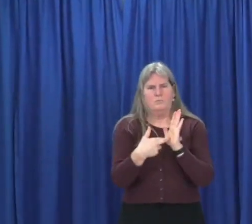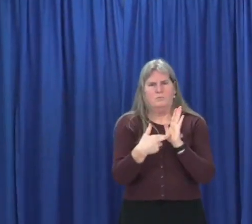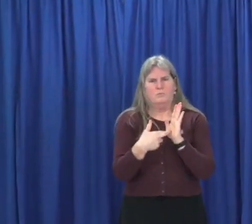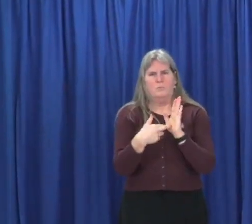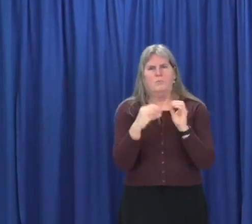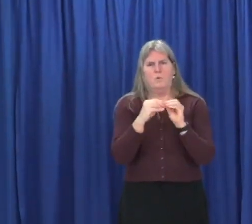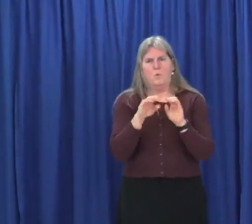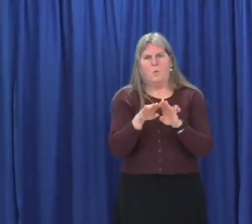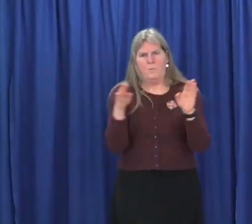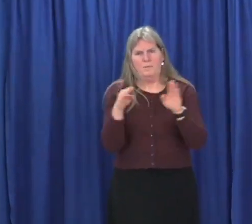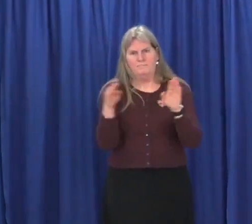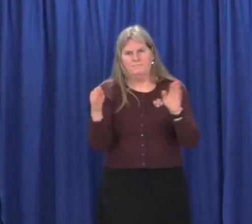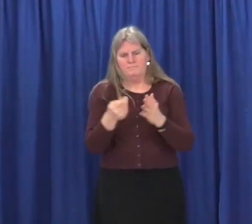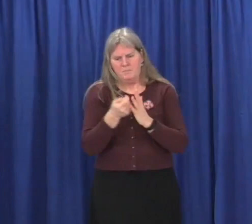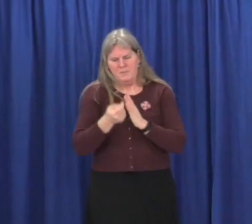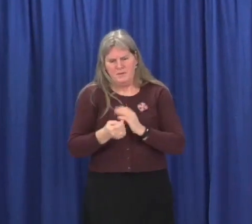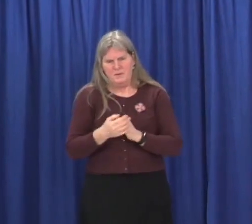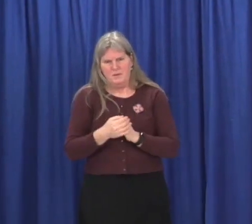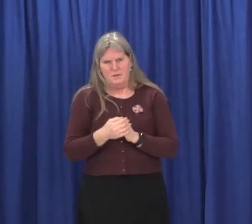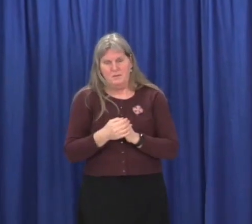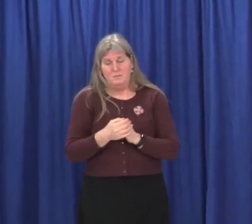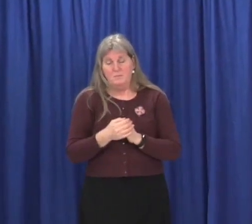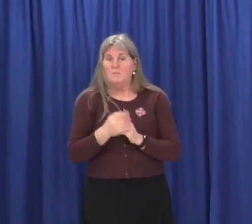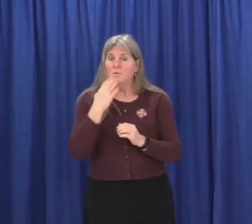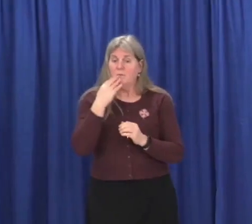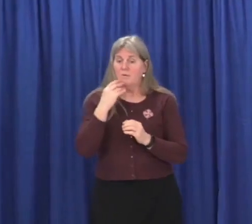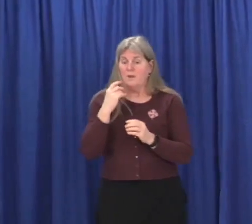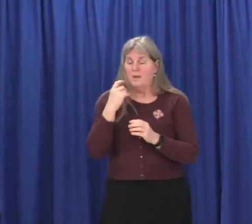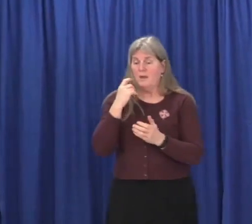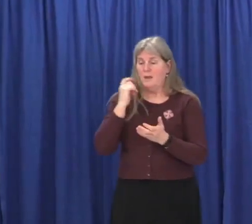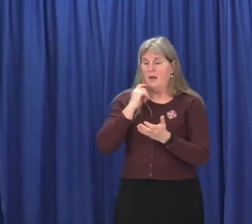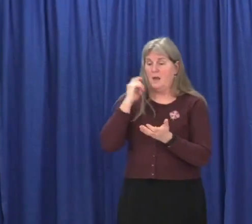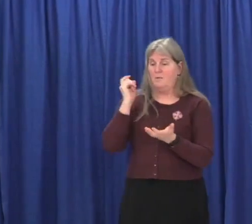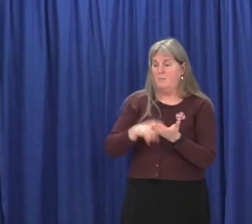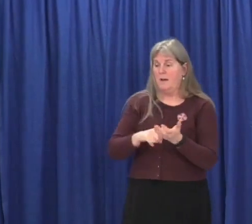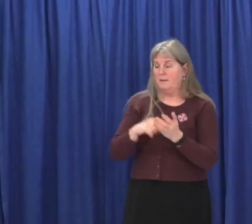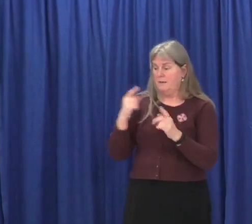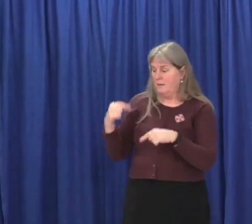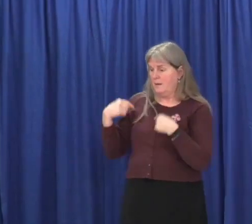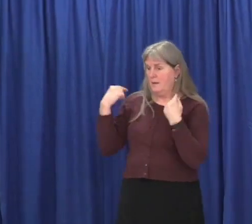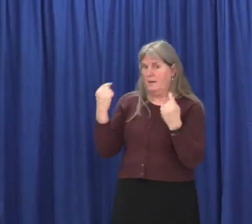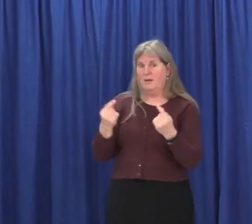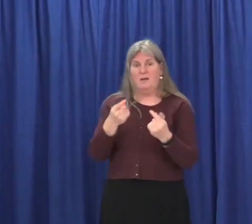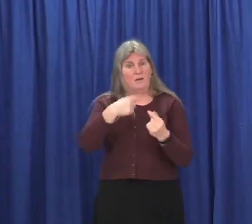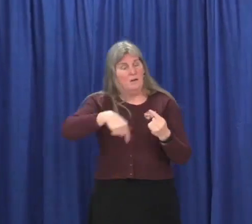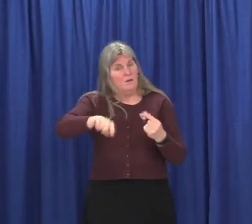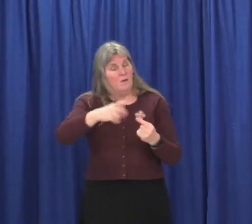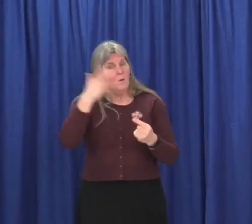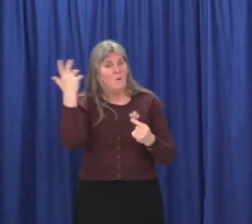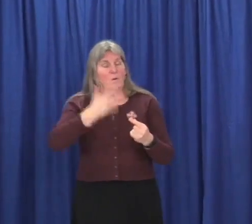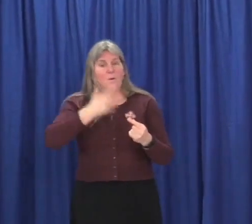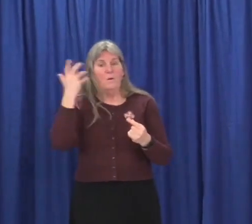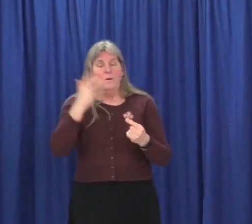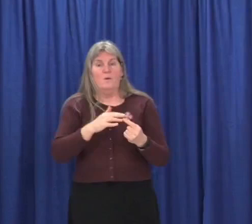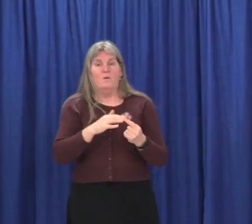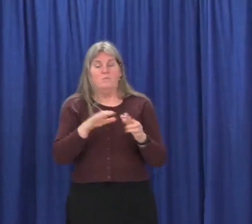I want to acknowledge where we have been and the strength it's taken for all of us to get to where we are today.